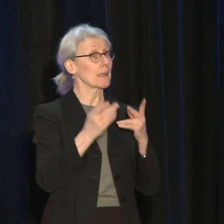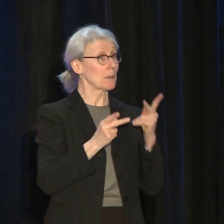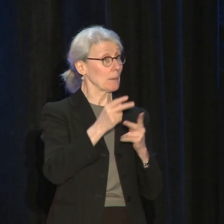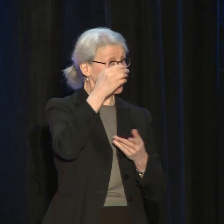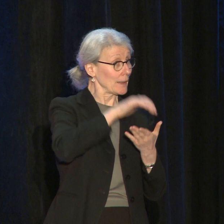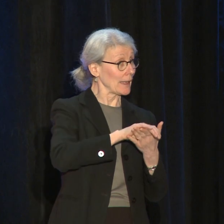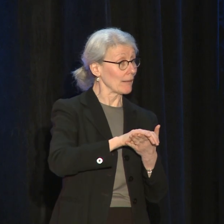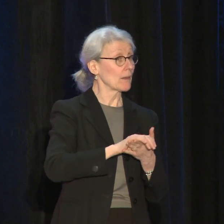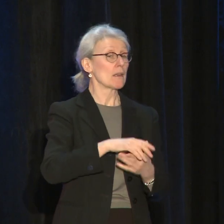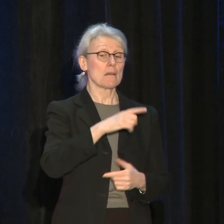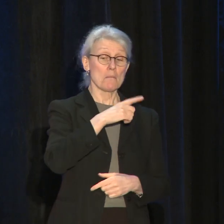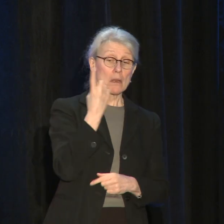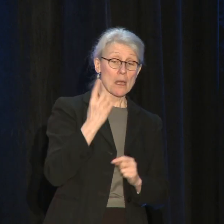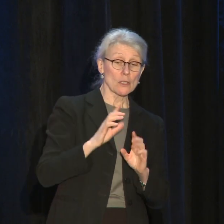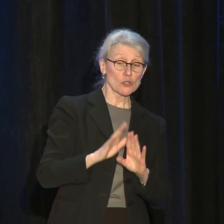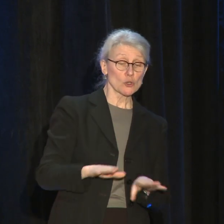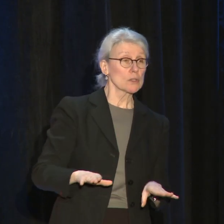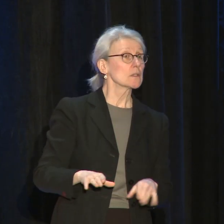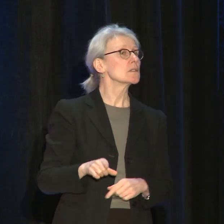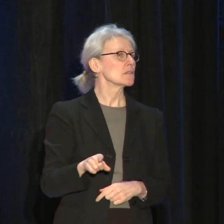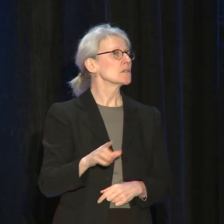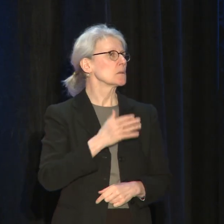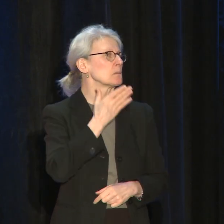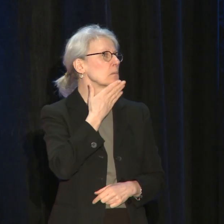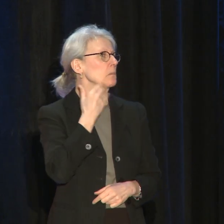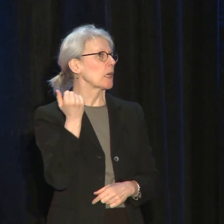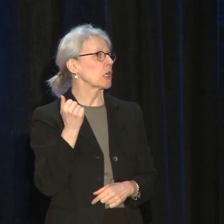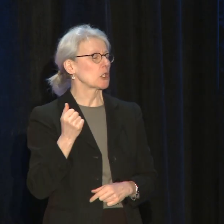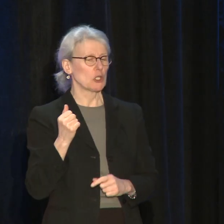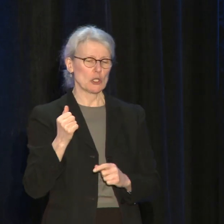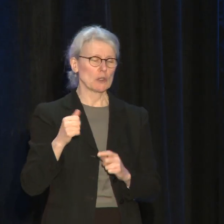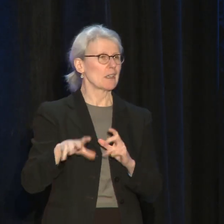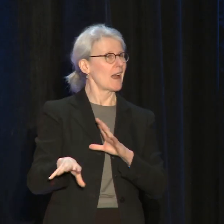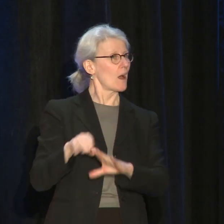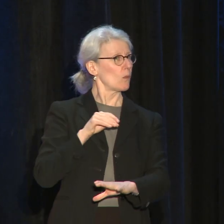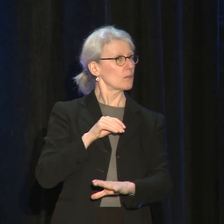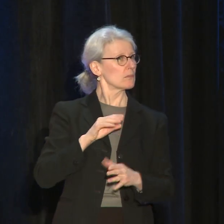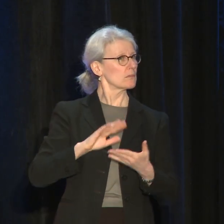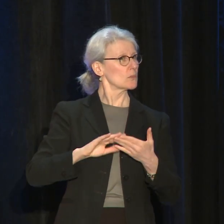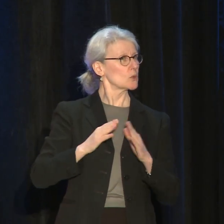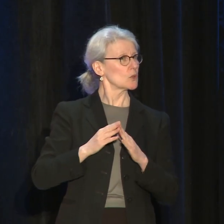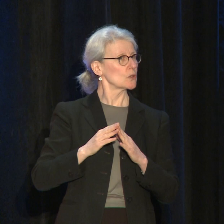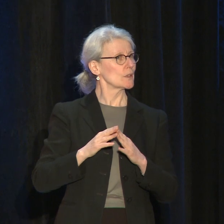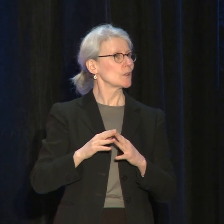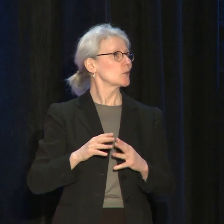that Black children are better off outside their communities being raised by other people.